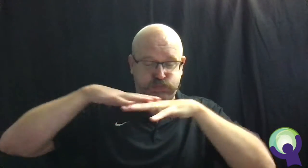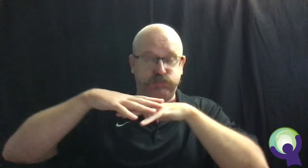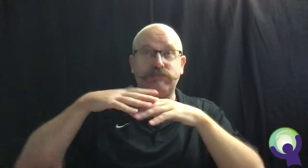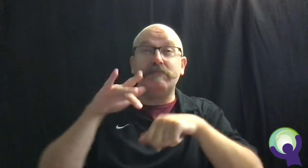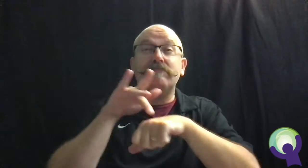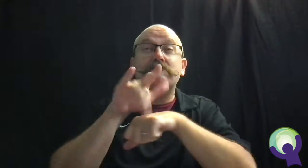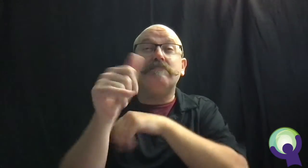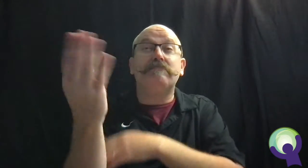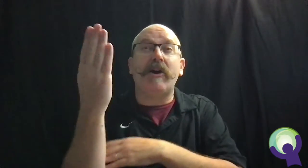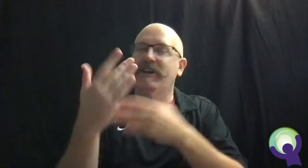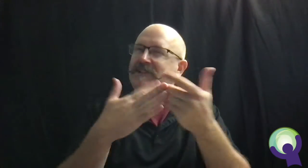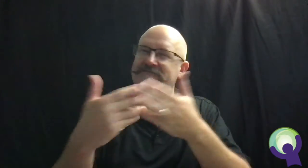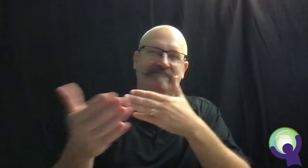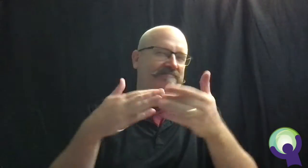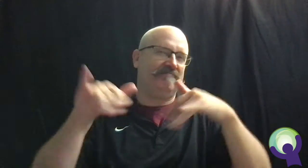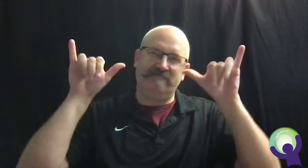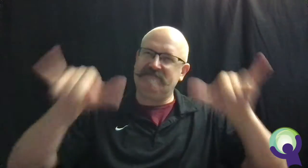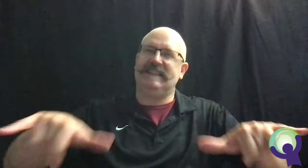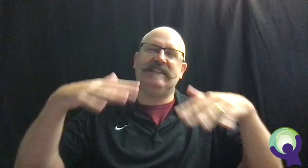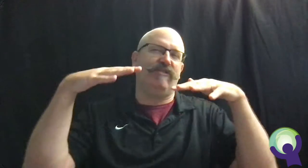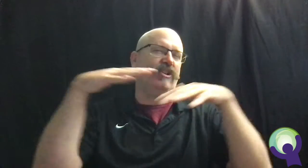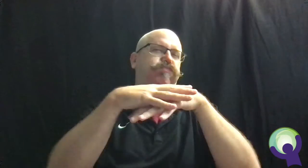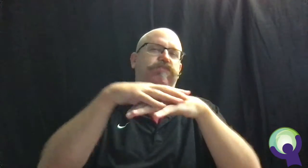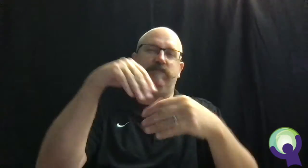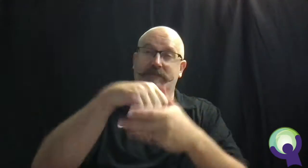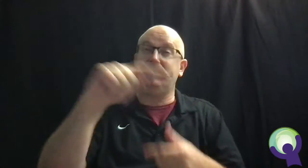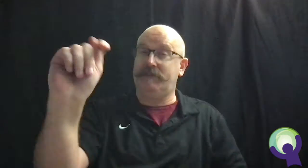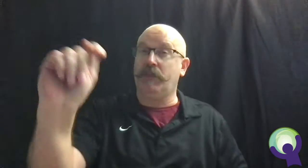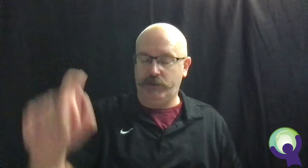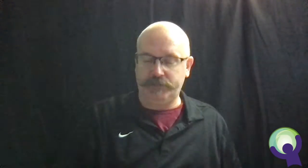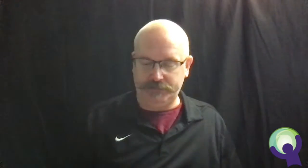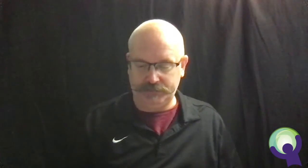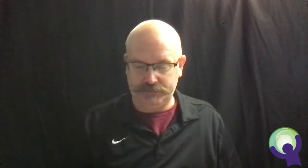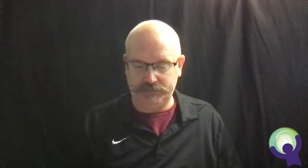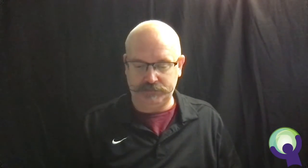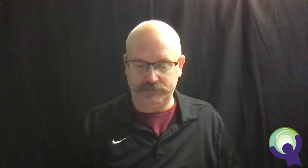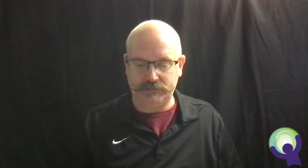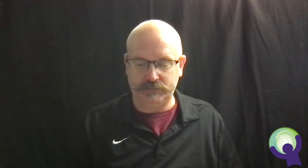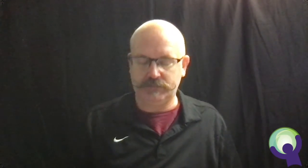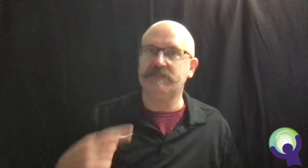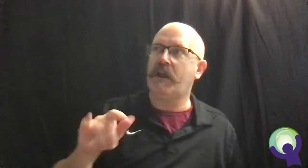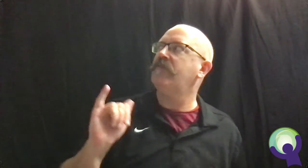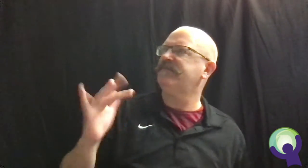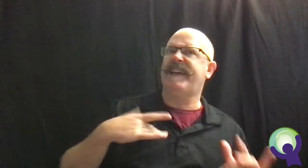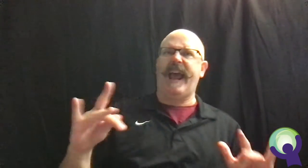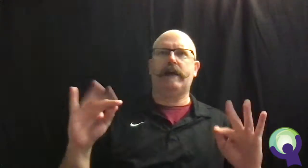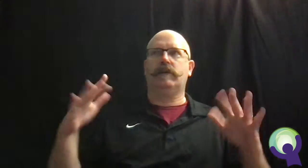The bathrooms are crowded, no matter how early. That's the way we like it.